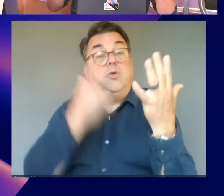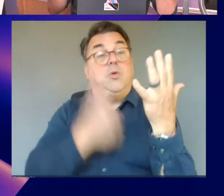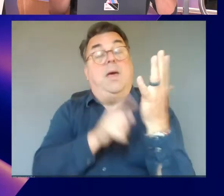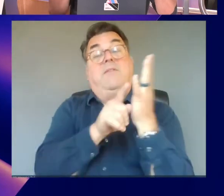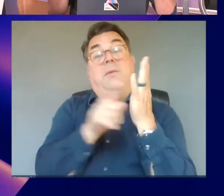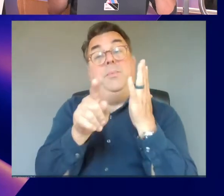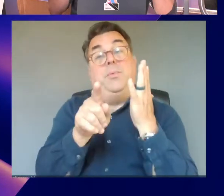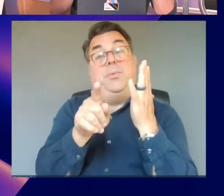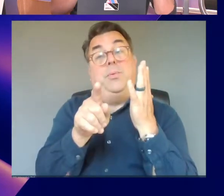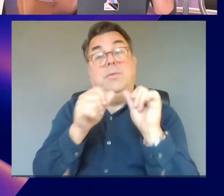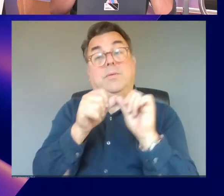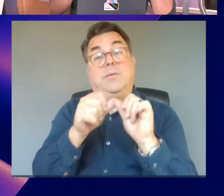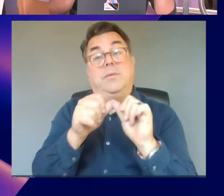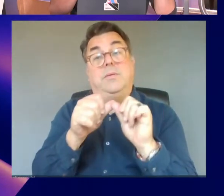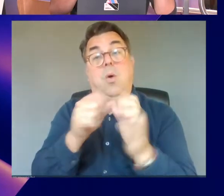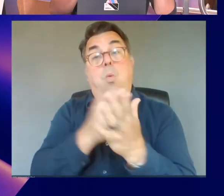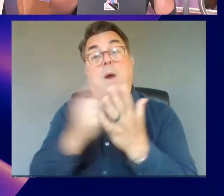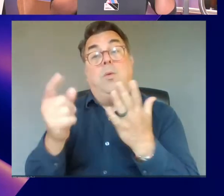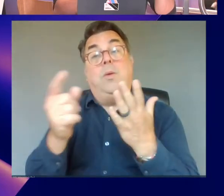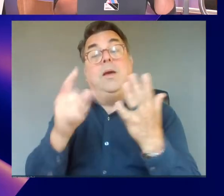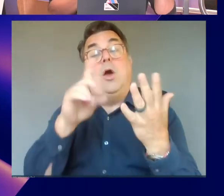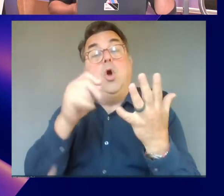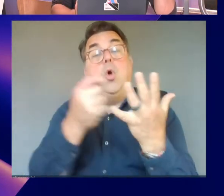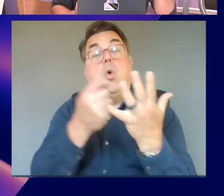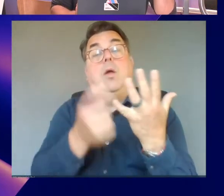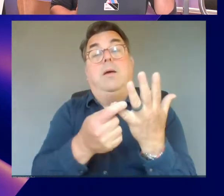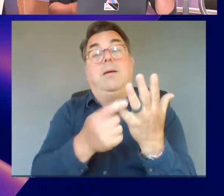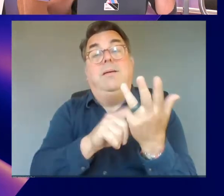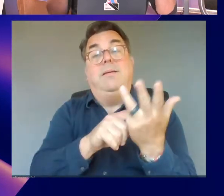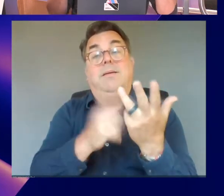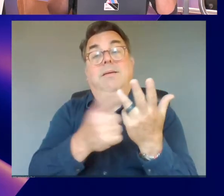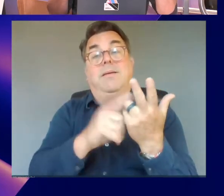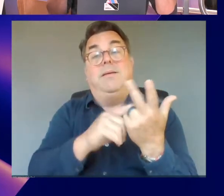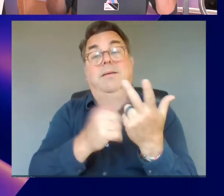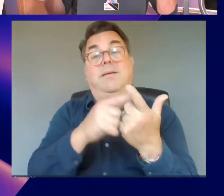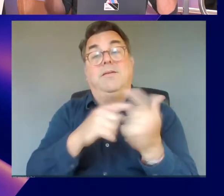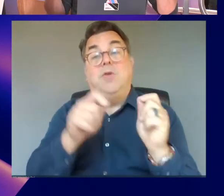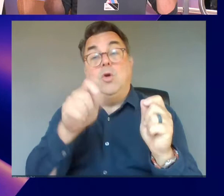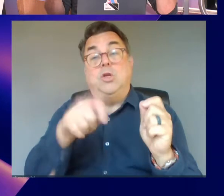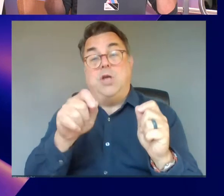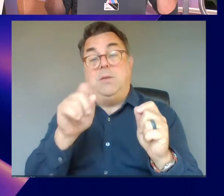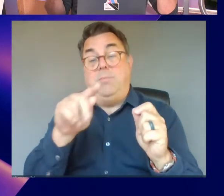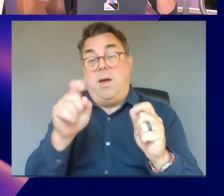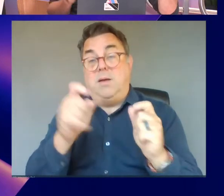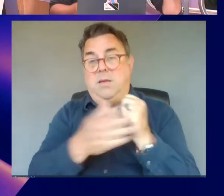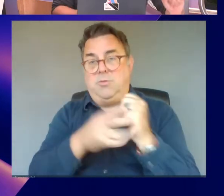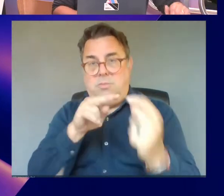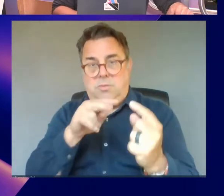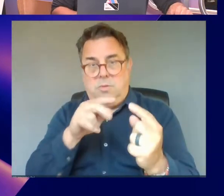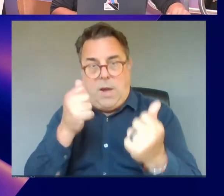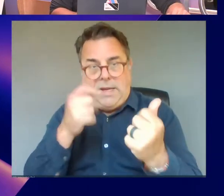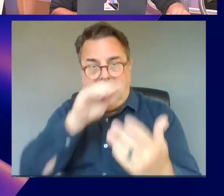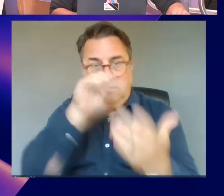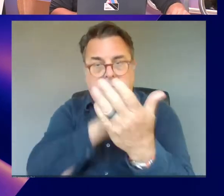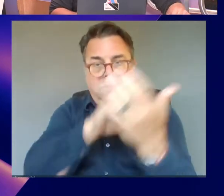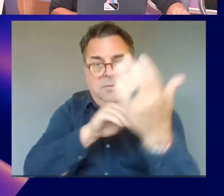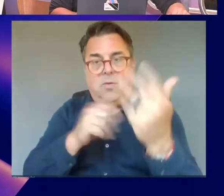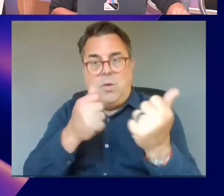you wanna make sure that you clean up your code and you clean up the feature flags. So this little checkbox here helps you keep track of which feature flags need to be cleaned up. Cool.